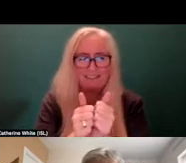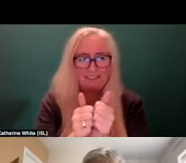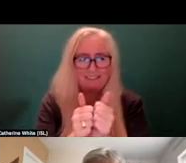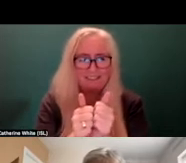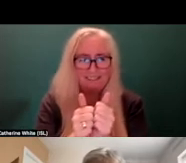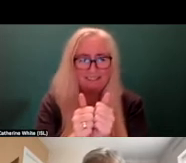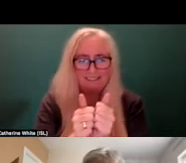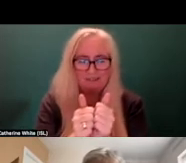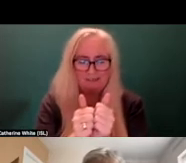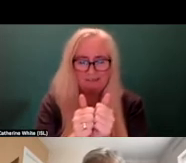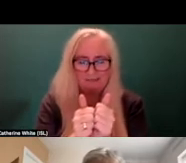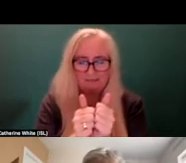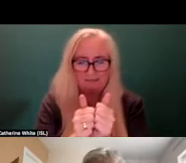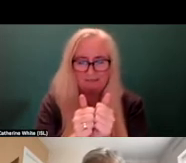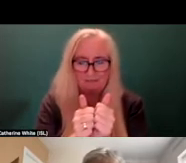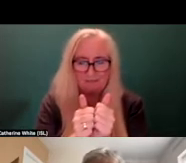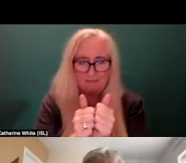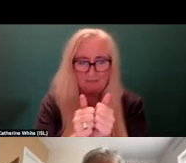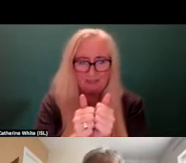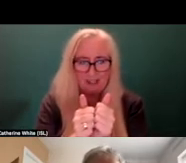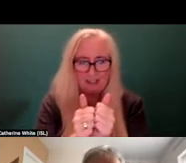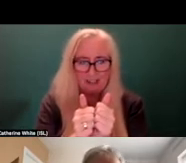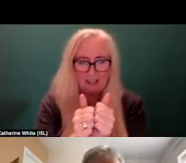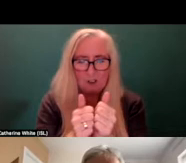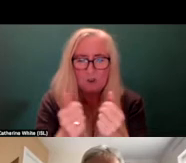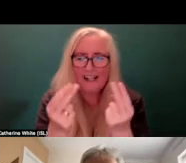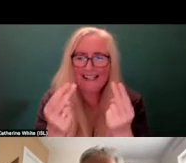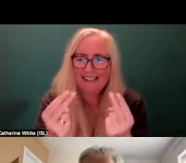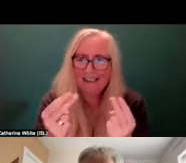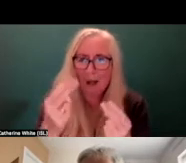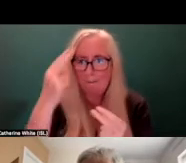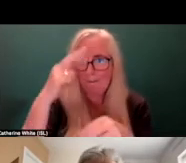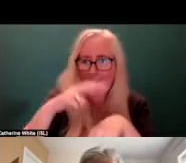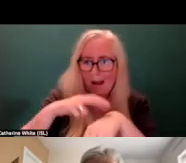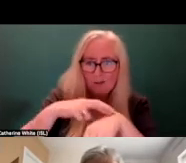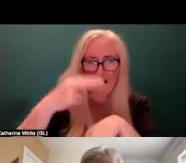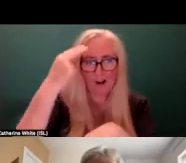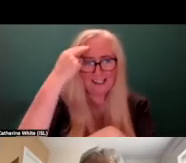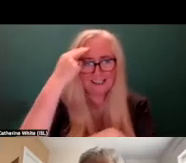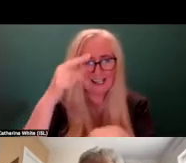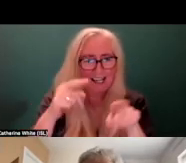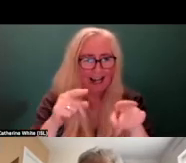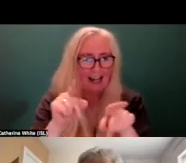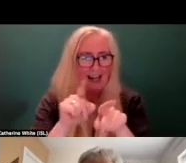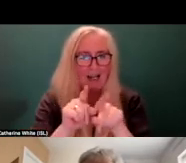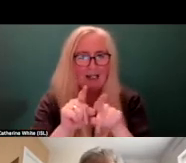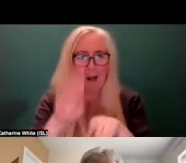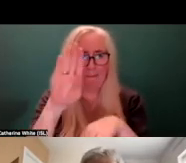I think they're the natural things for us to have to look at. But we need to get a better understanding of the business models